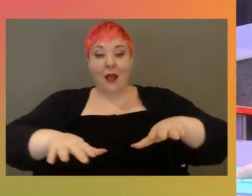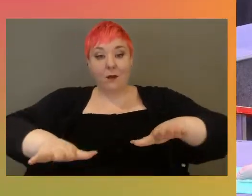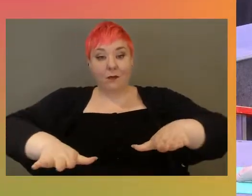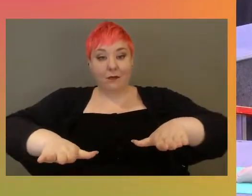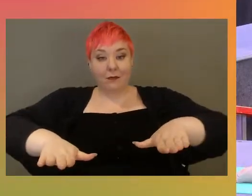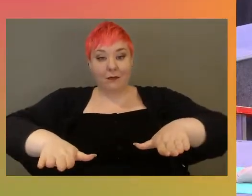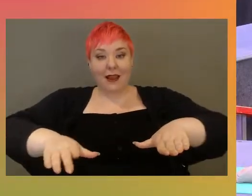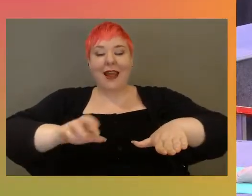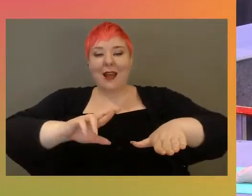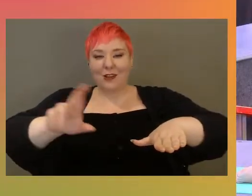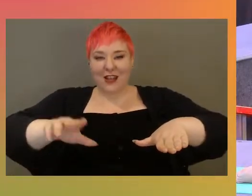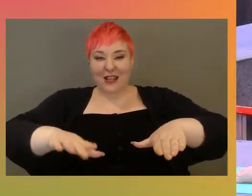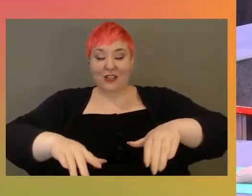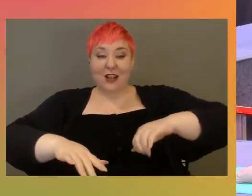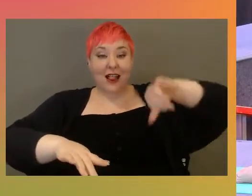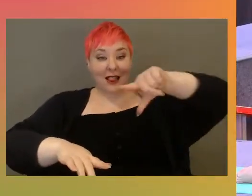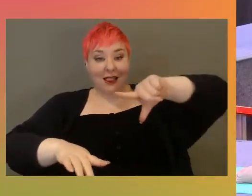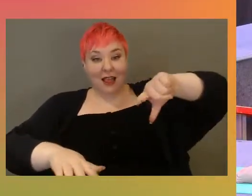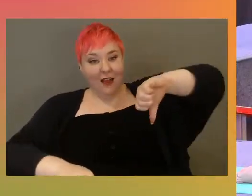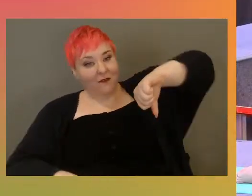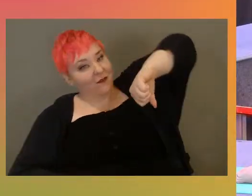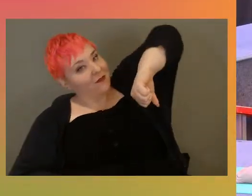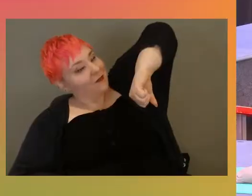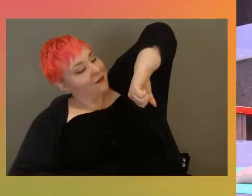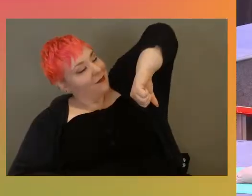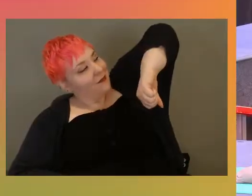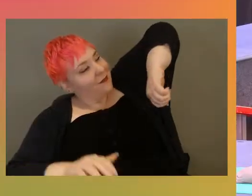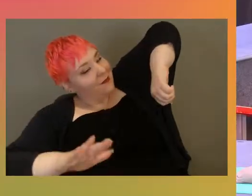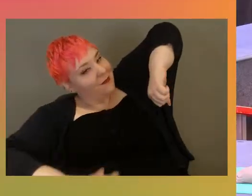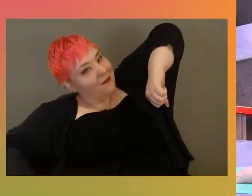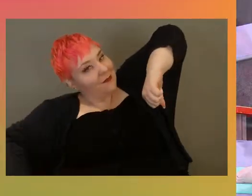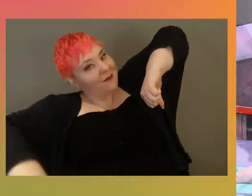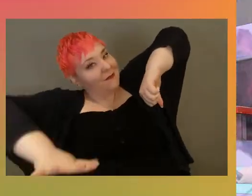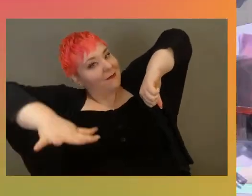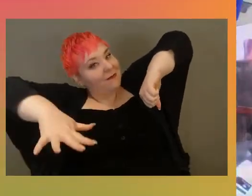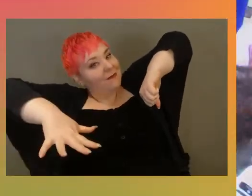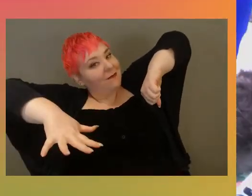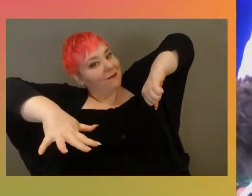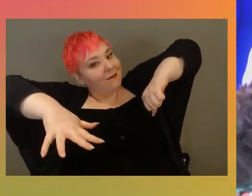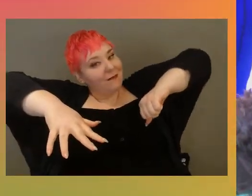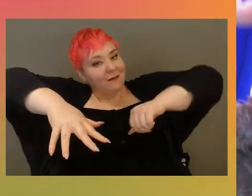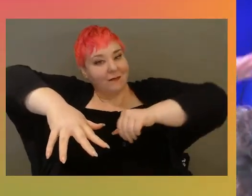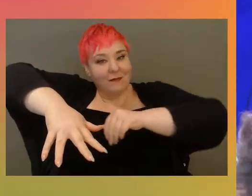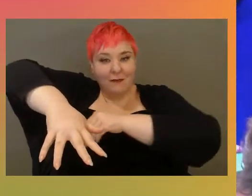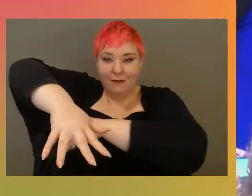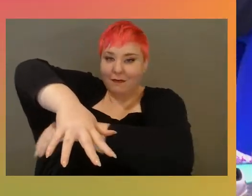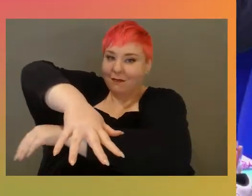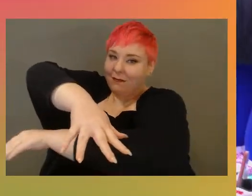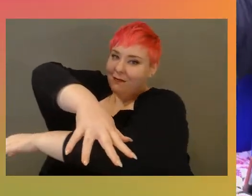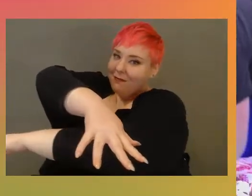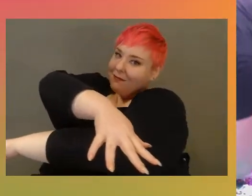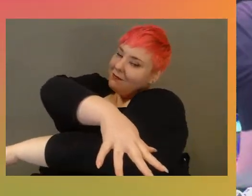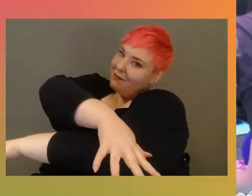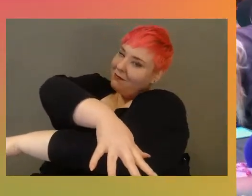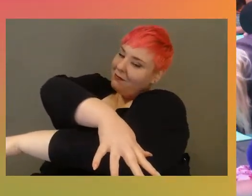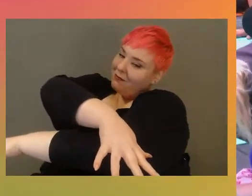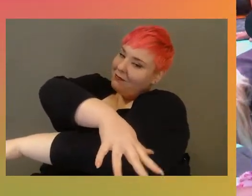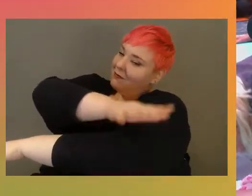NICE. COME BACK ONTO YOUR HANDS